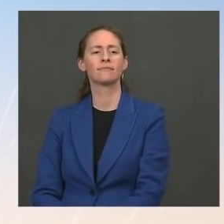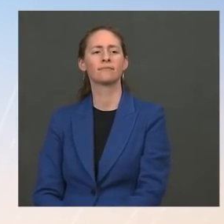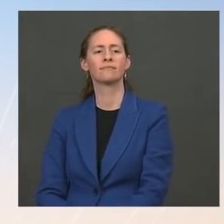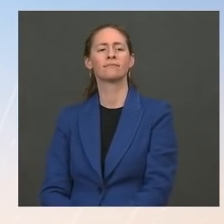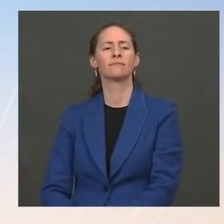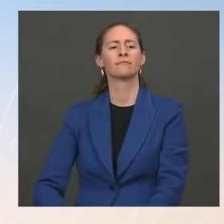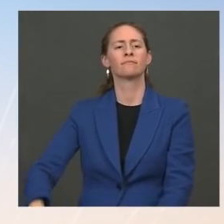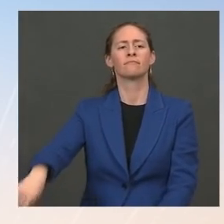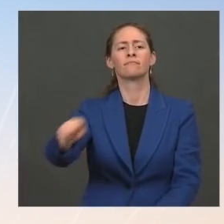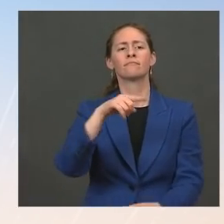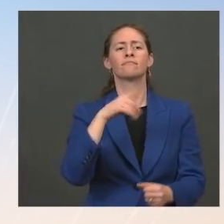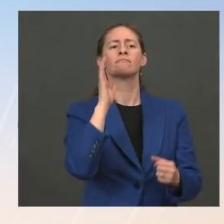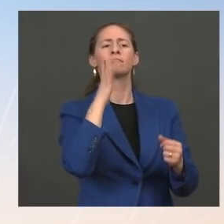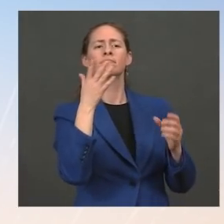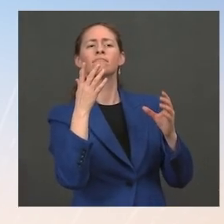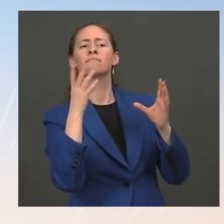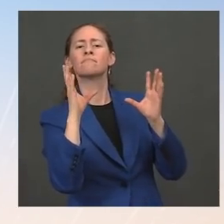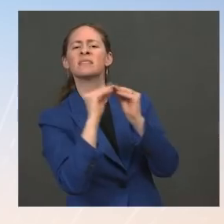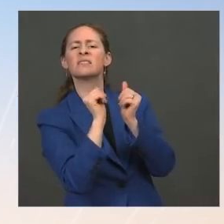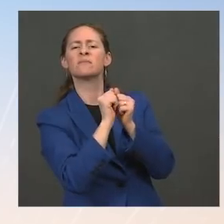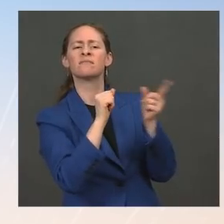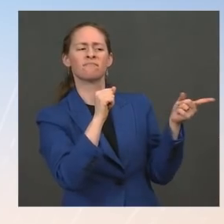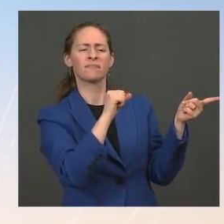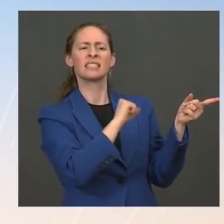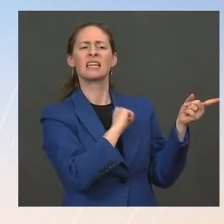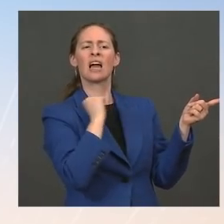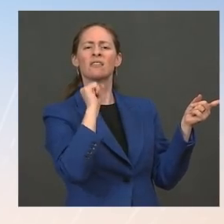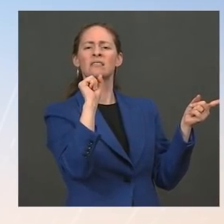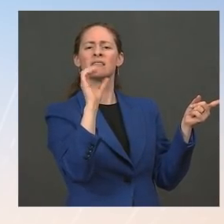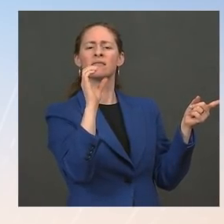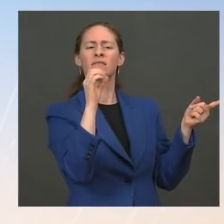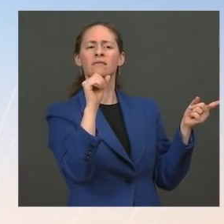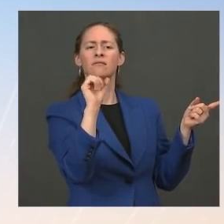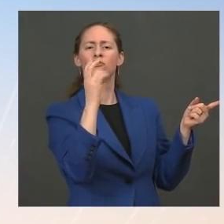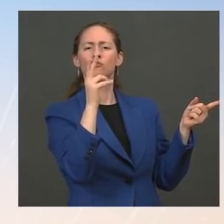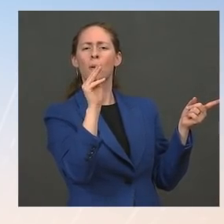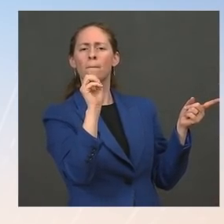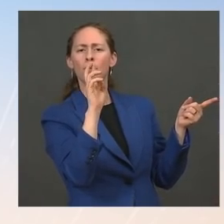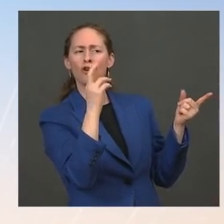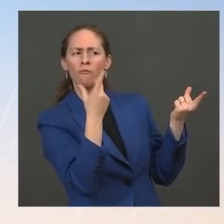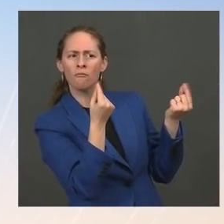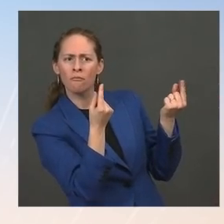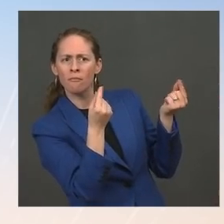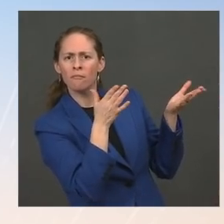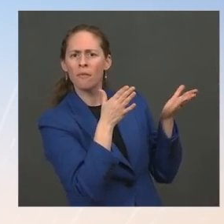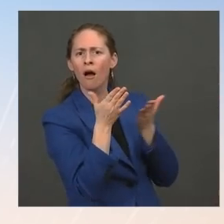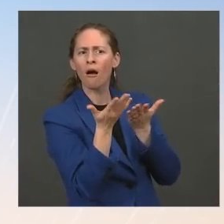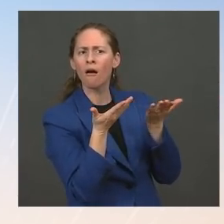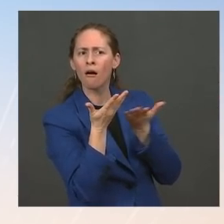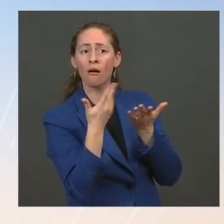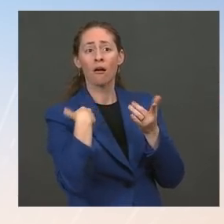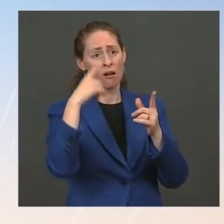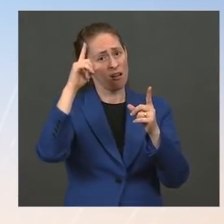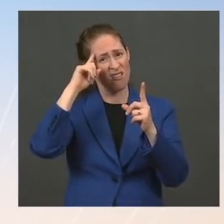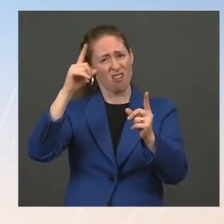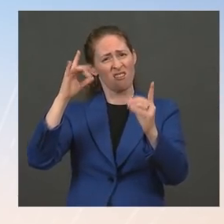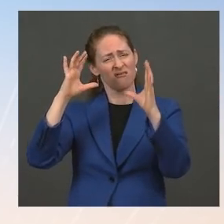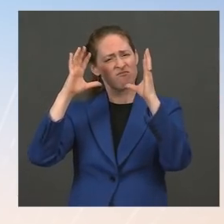So, I can assure you we are moving forward full speed to get this done and we expect action on it in the coming weeks.